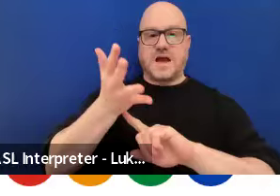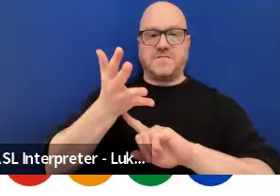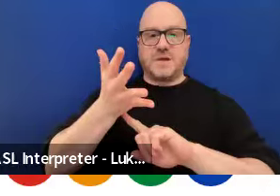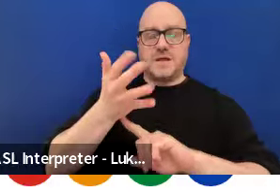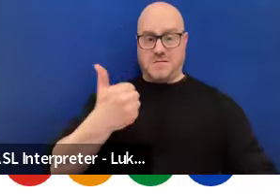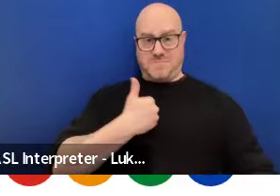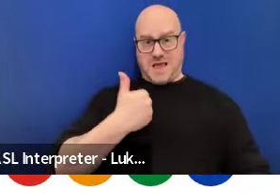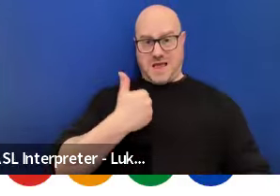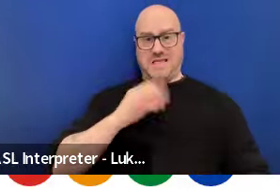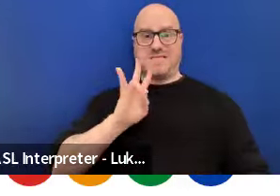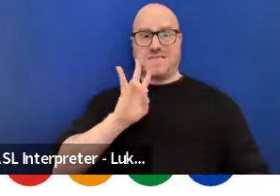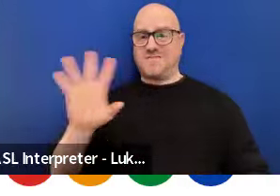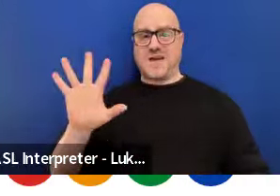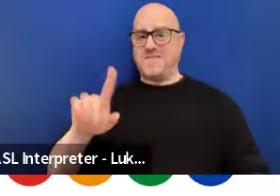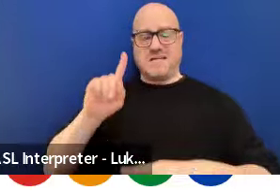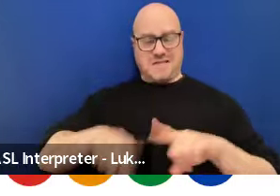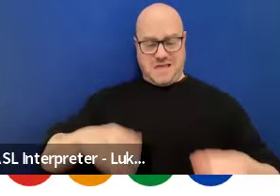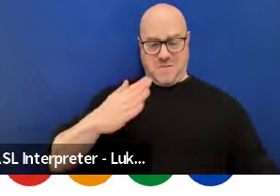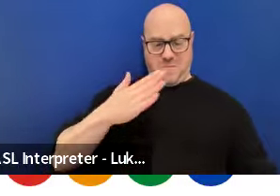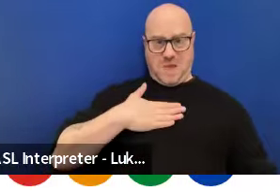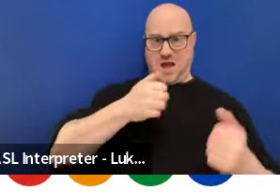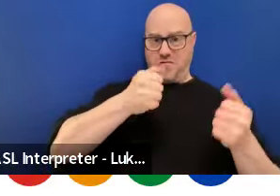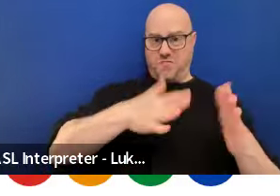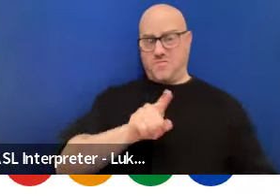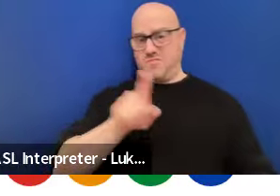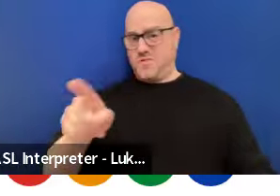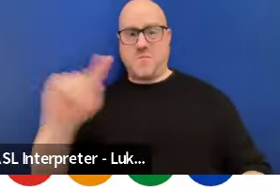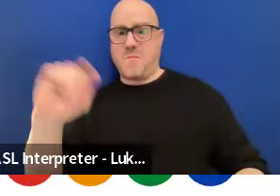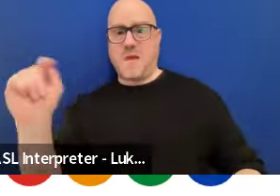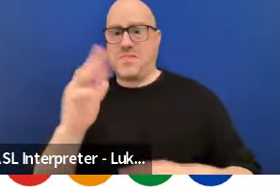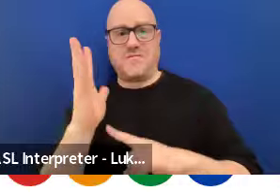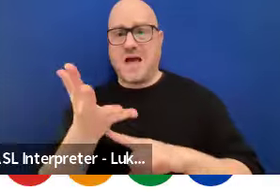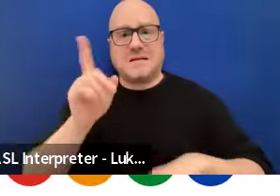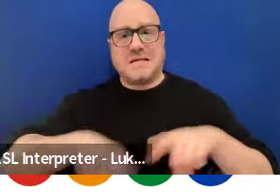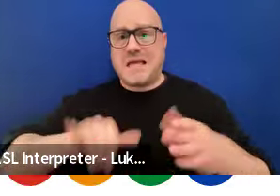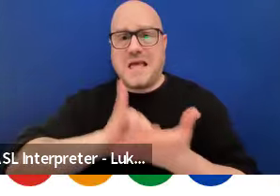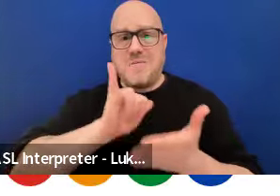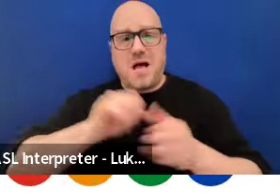WHEN THE DRIVER ARRIVES, THEY SEND YOU A MESSAGE, WE'LL LEAVE IN FIVE MINUTES. I'M 75 YEARS OLD. I CAN'T GET FROM MY BEDROOM TO